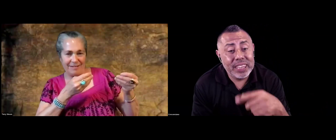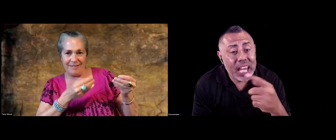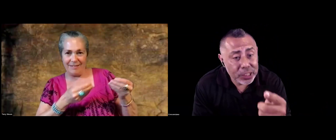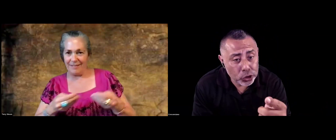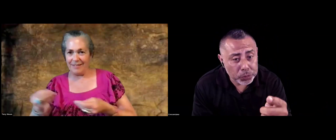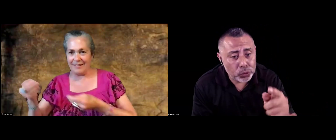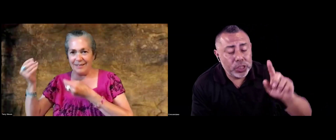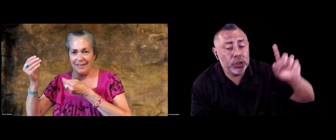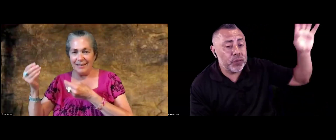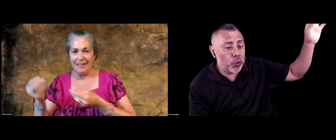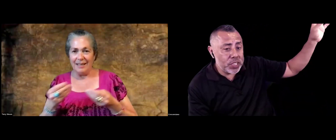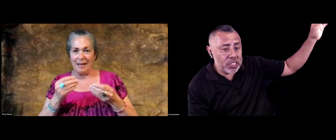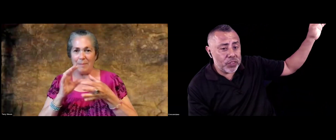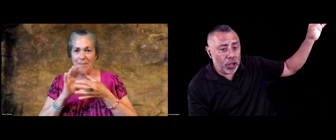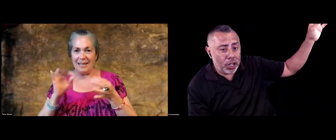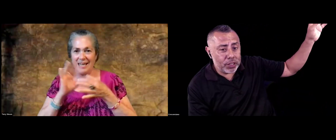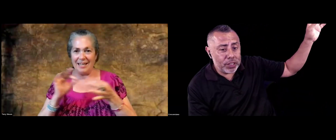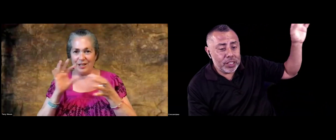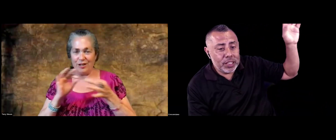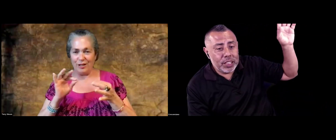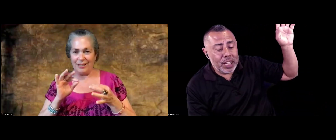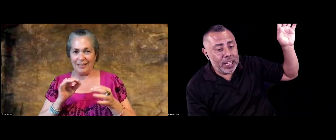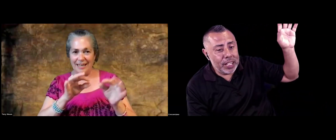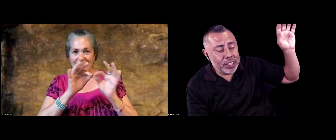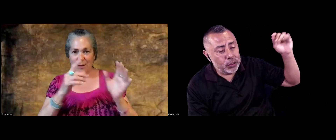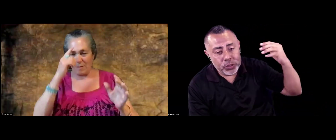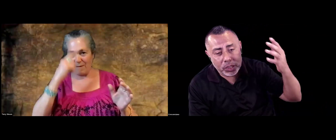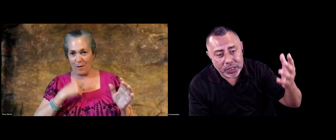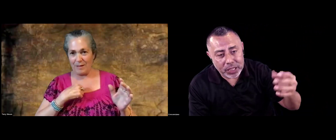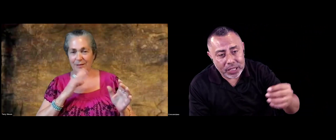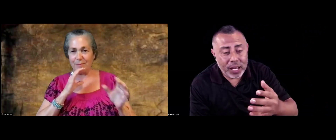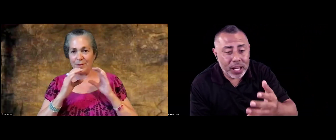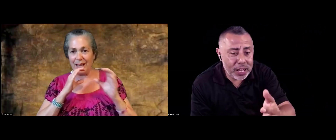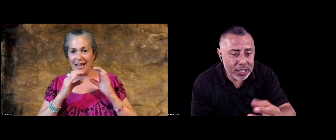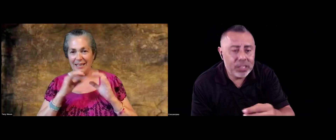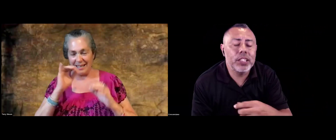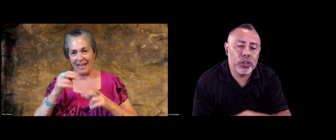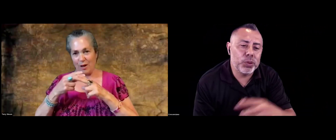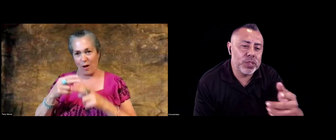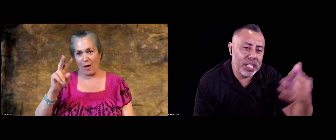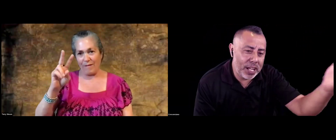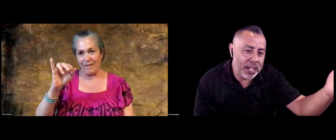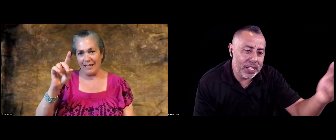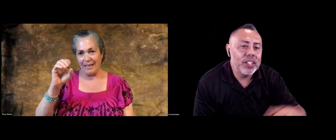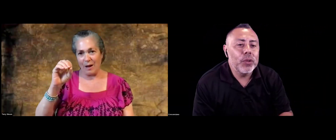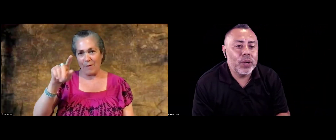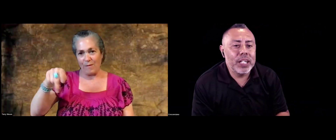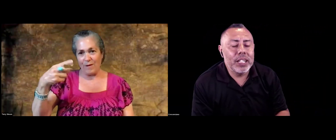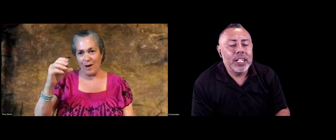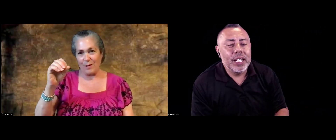And that interpreter will hear the voice of the caller. And it'll go something like, hi, the interpreter will say hi.